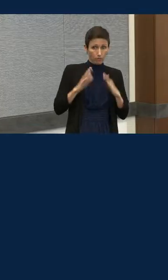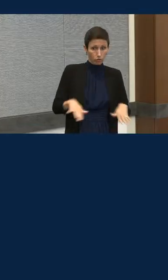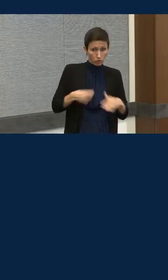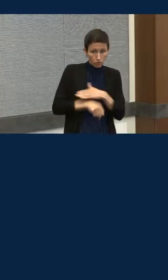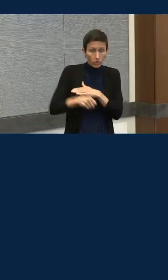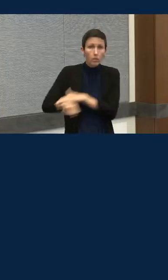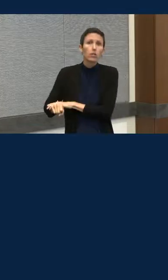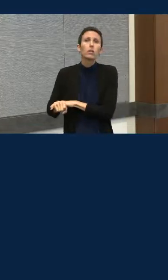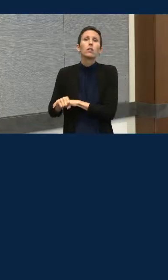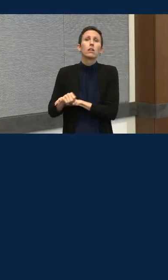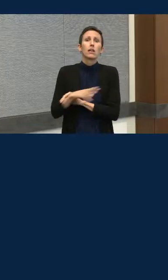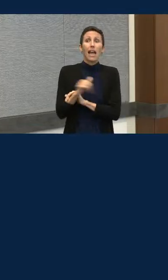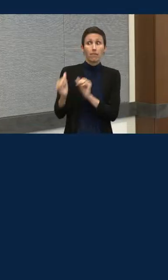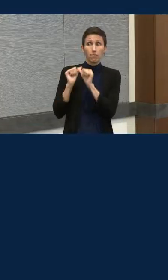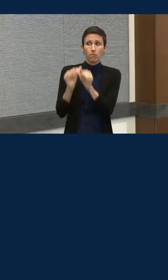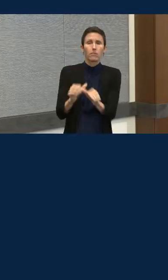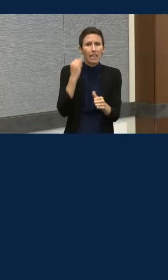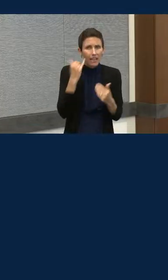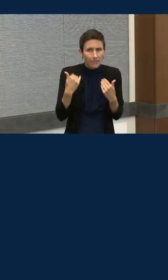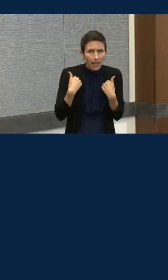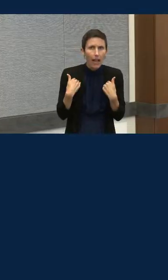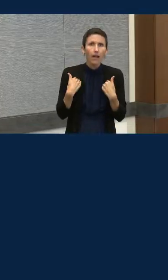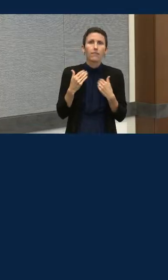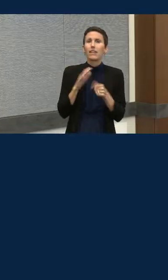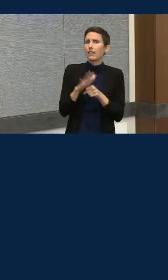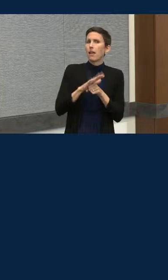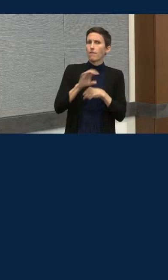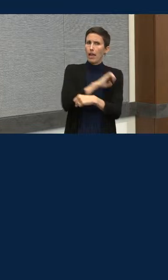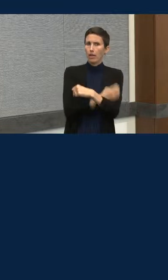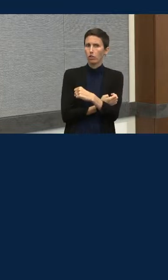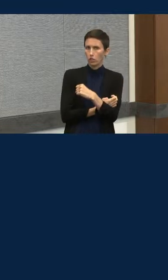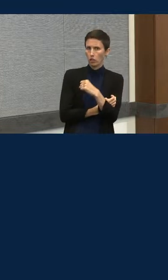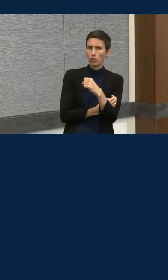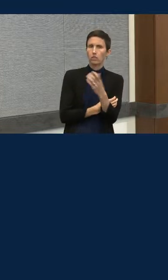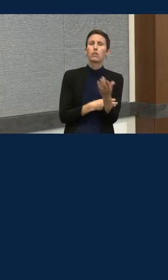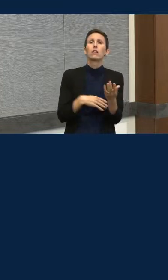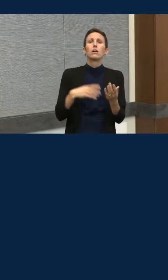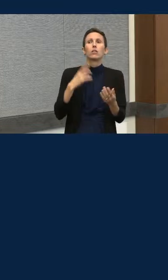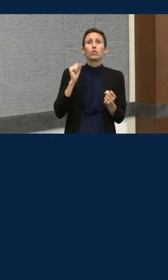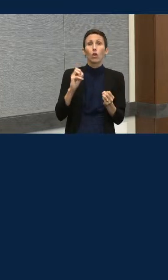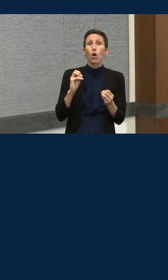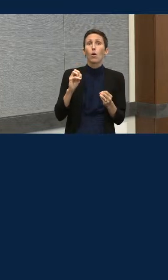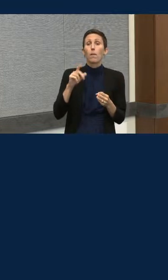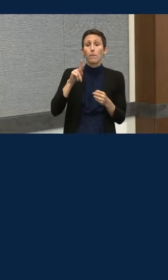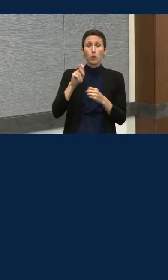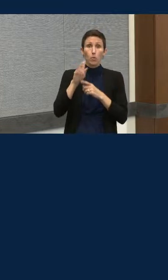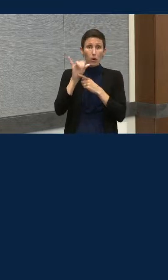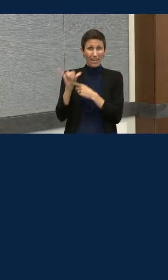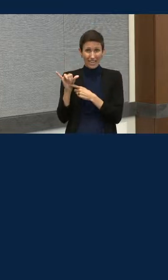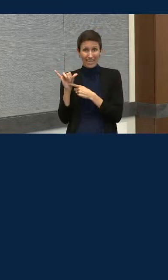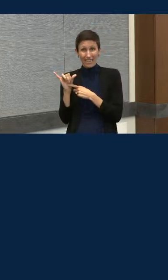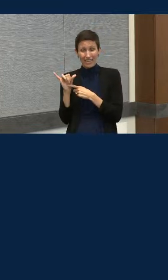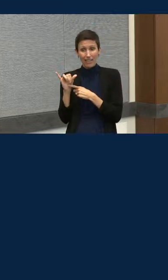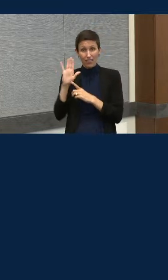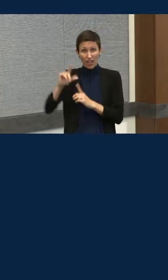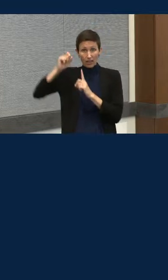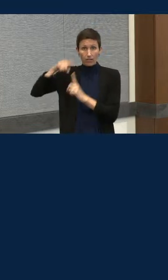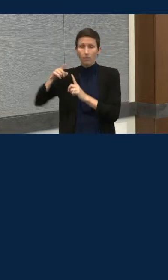they have adequate energy on